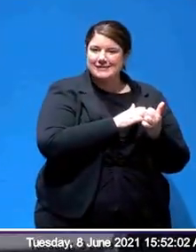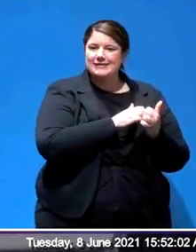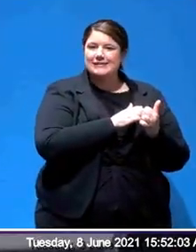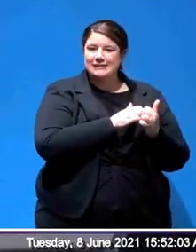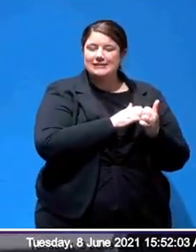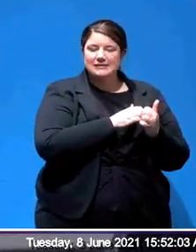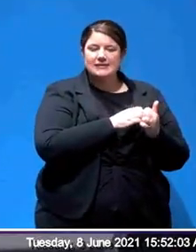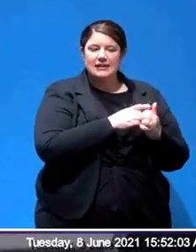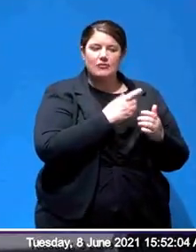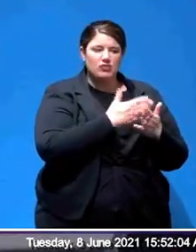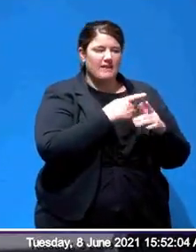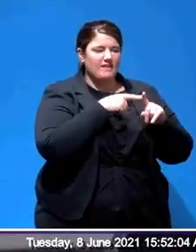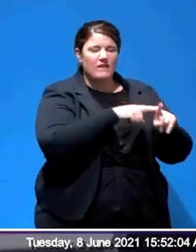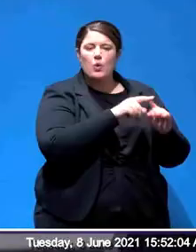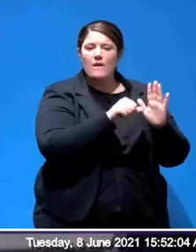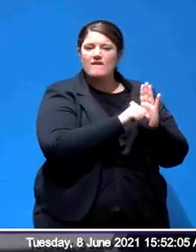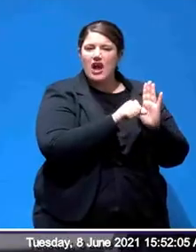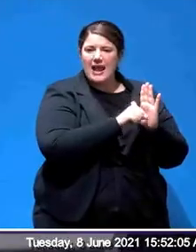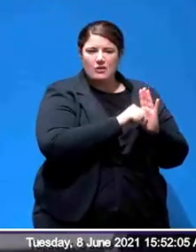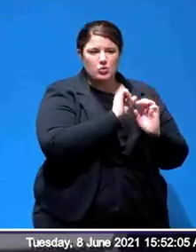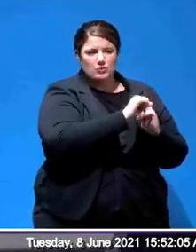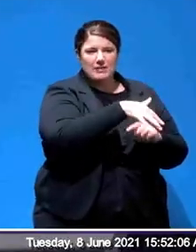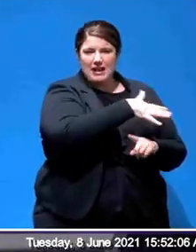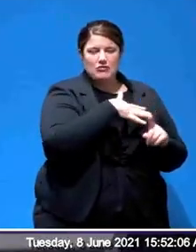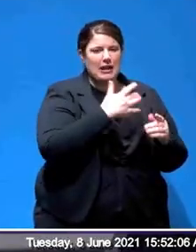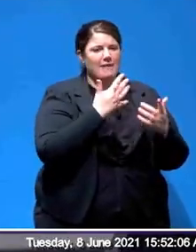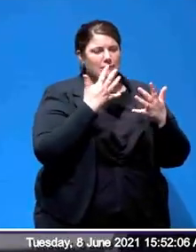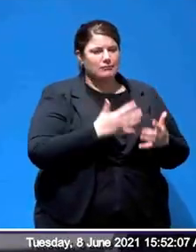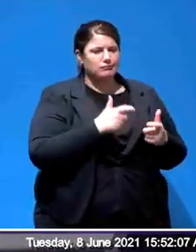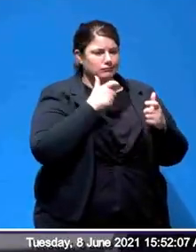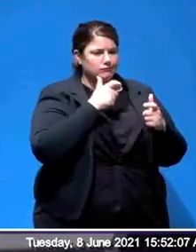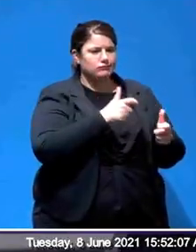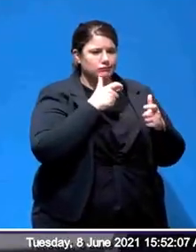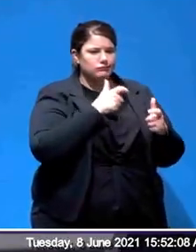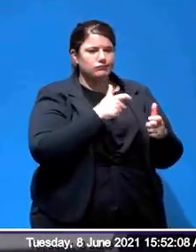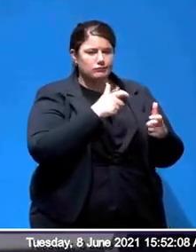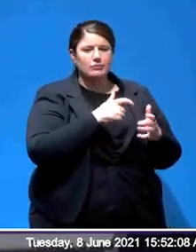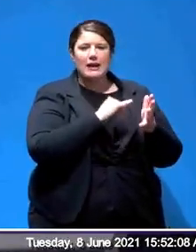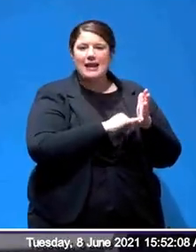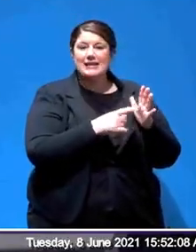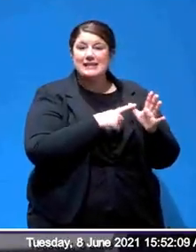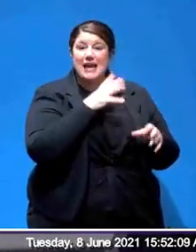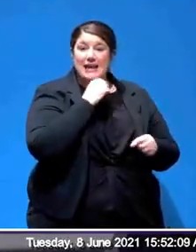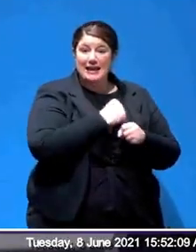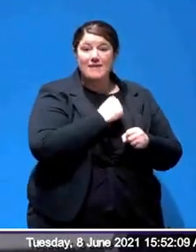the Department, is certainly a heavily regulated and audited part of Government.